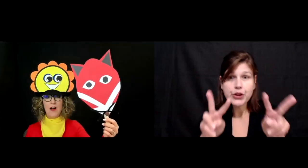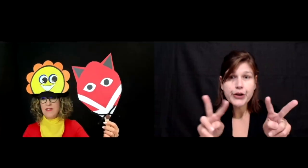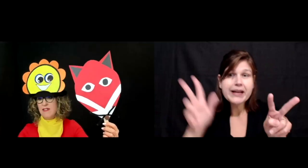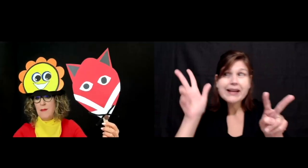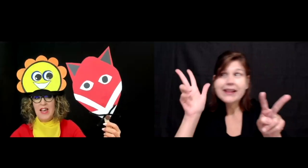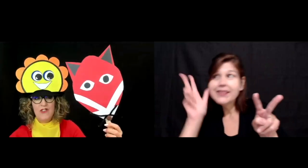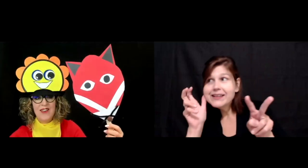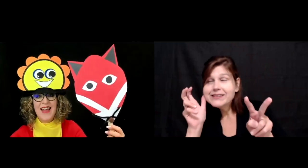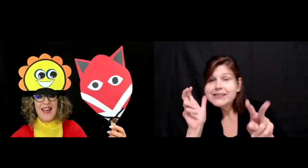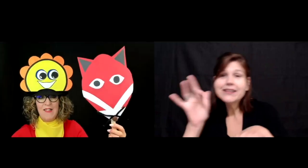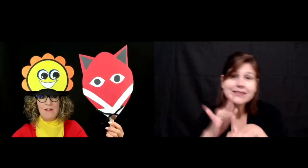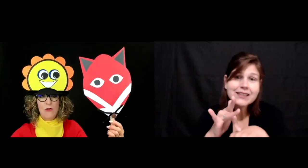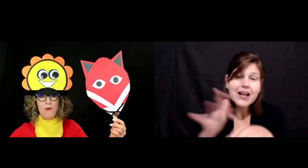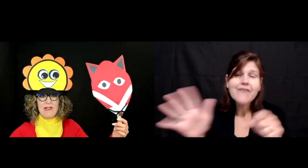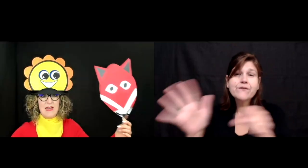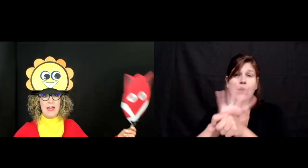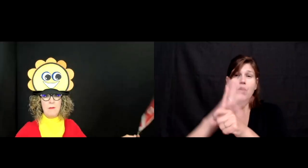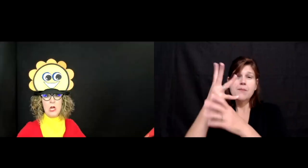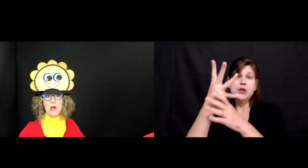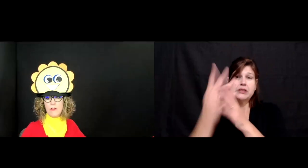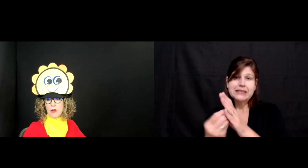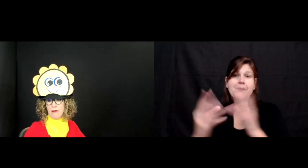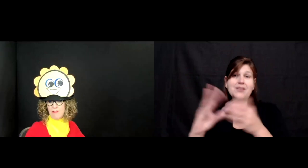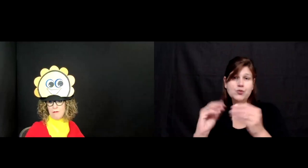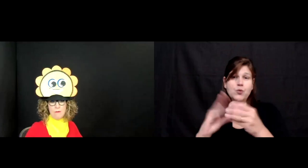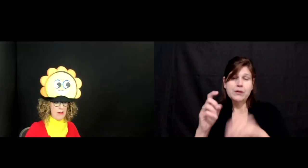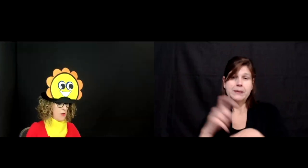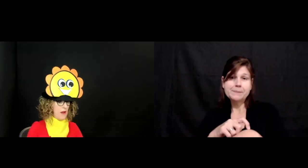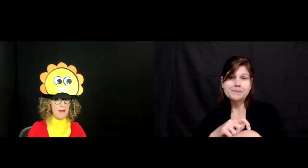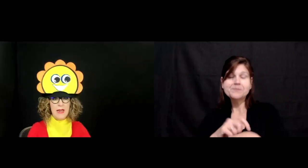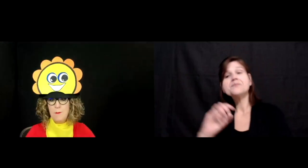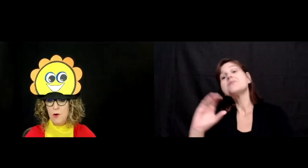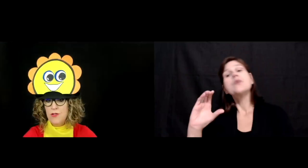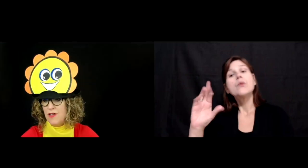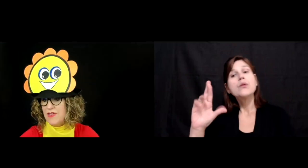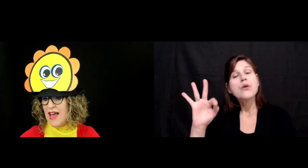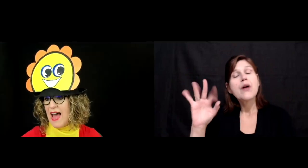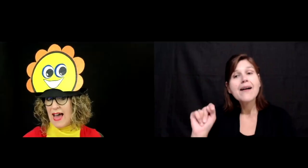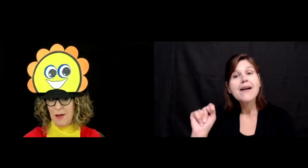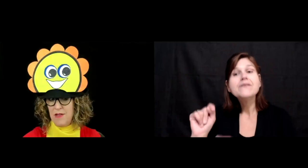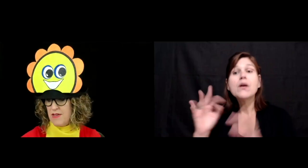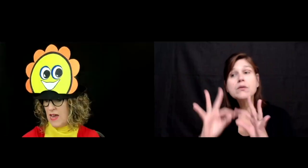participation in story time. So the crafts are a very important element